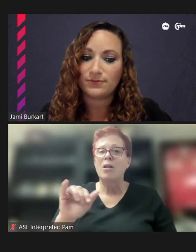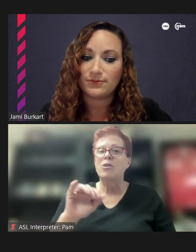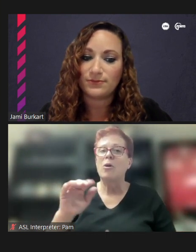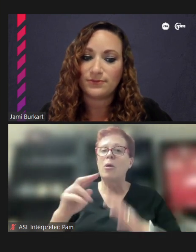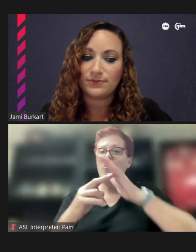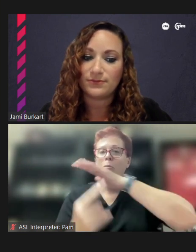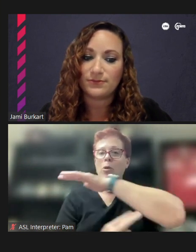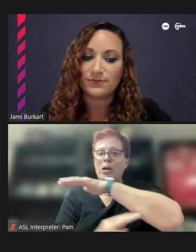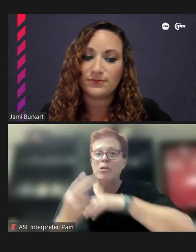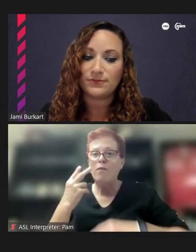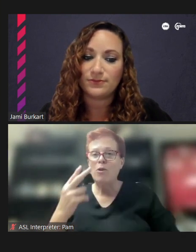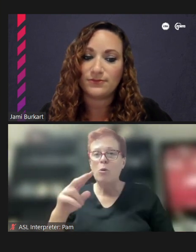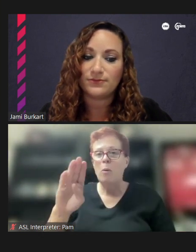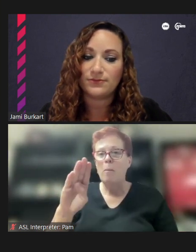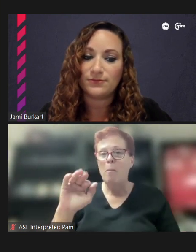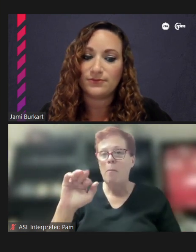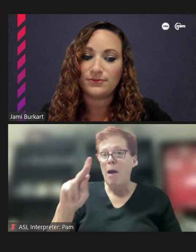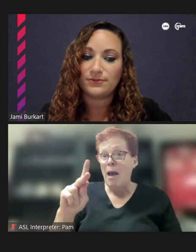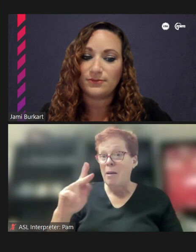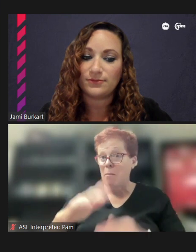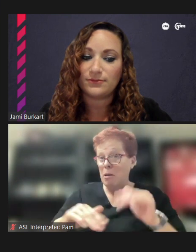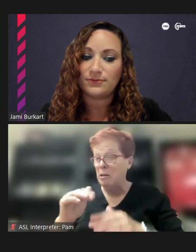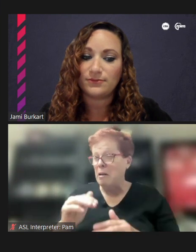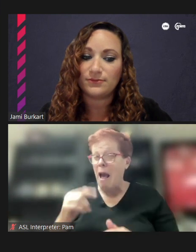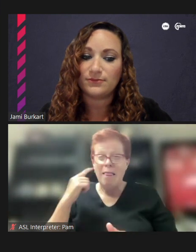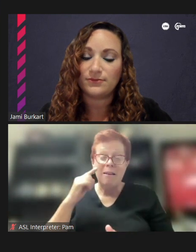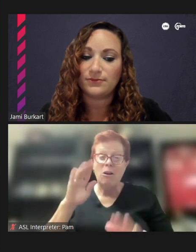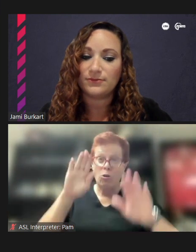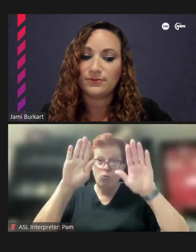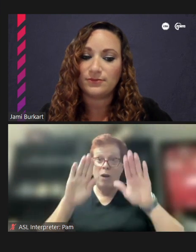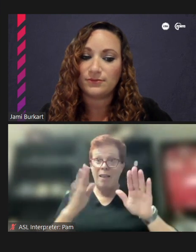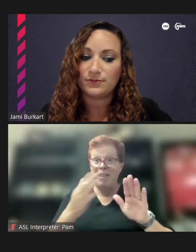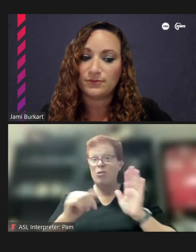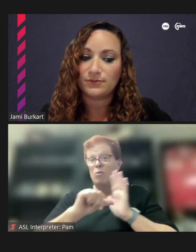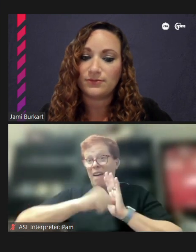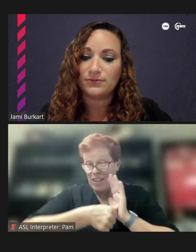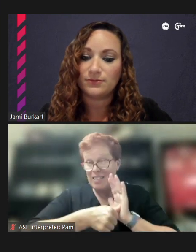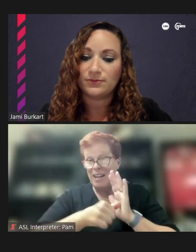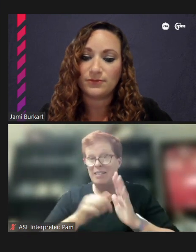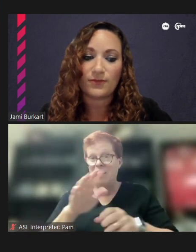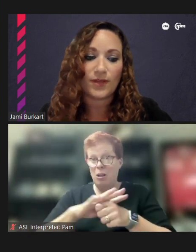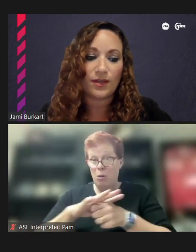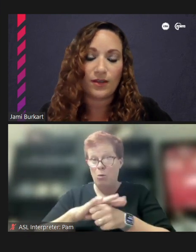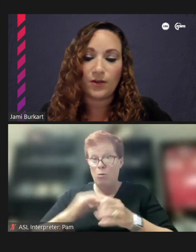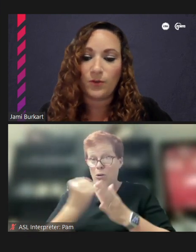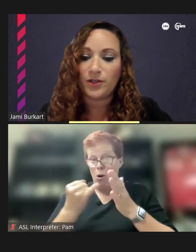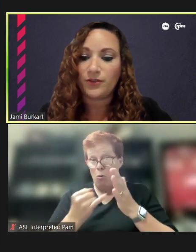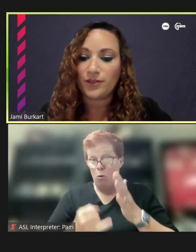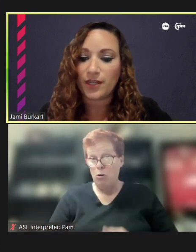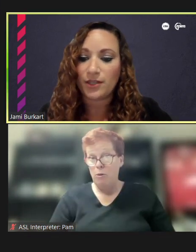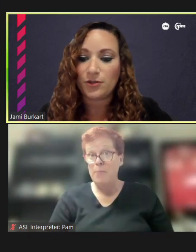That seems like a really great thing to emphasize as in local artwork. Wonderful, thank